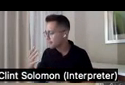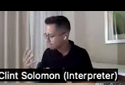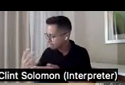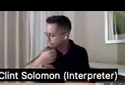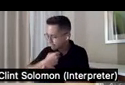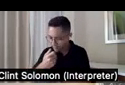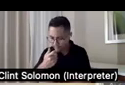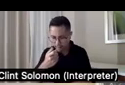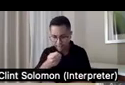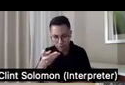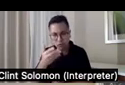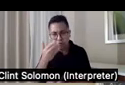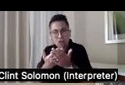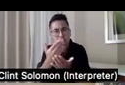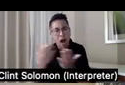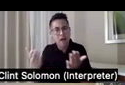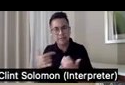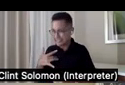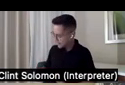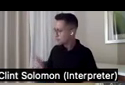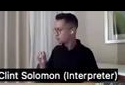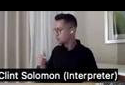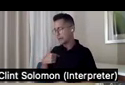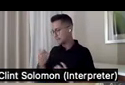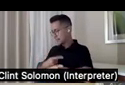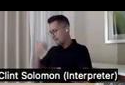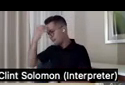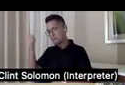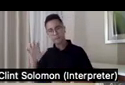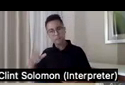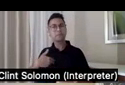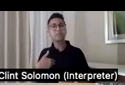of good objects i usually do and i forgot but say i held up a watch and a staple which would